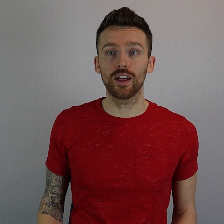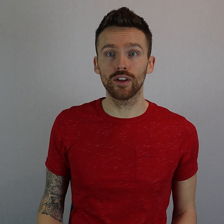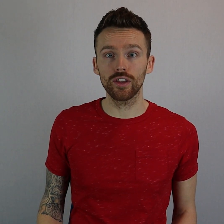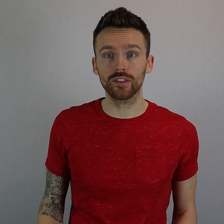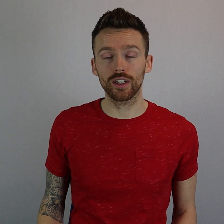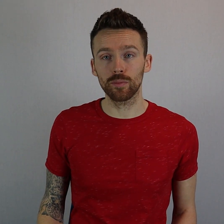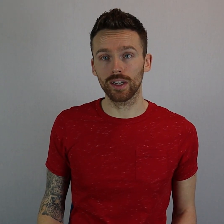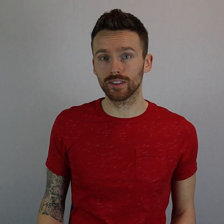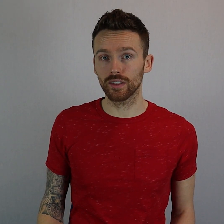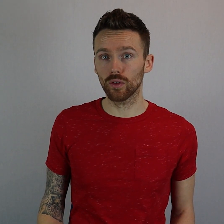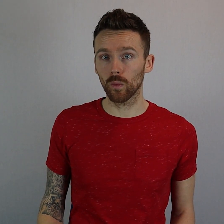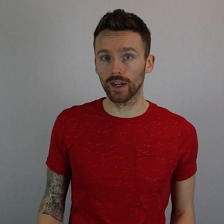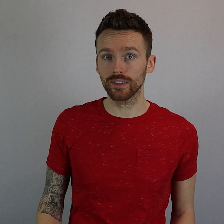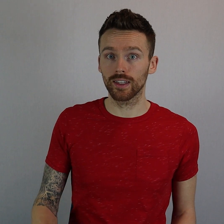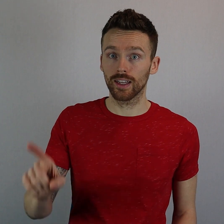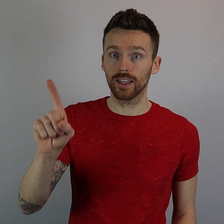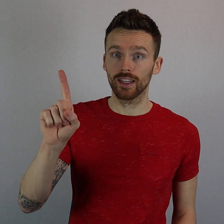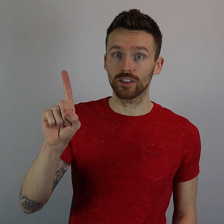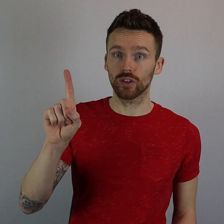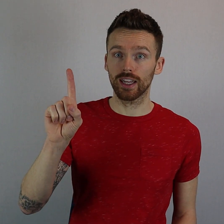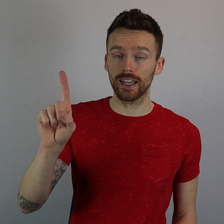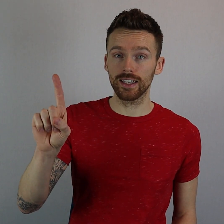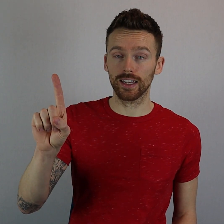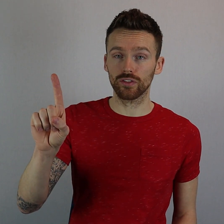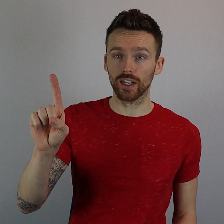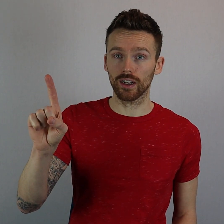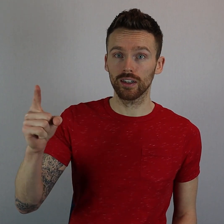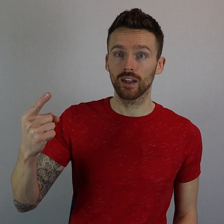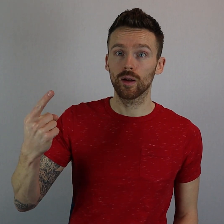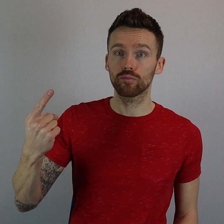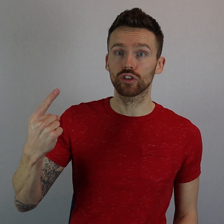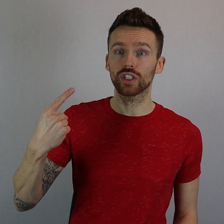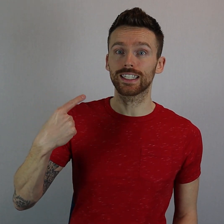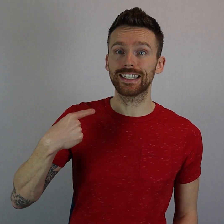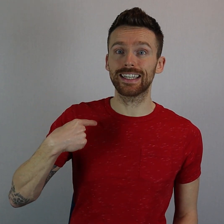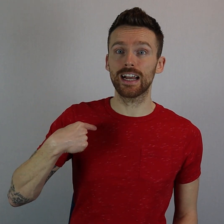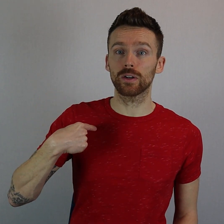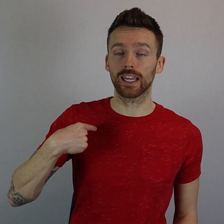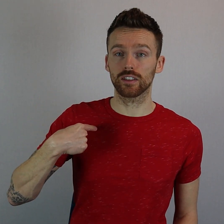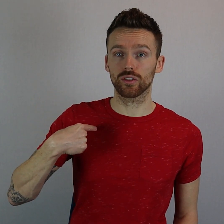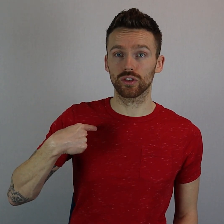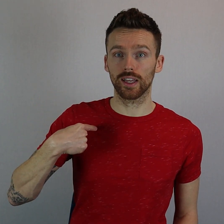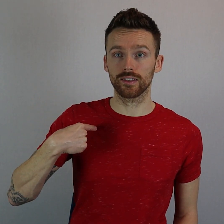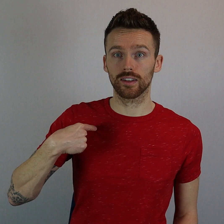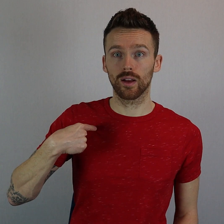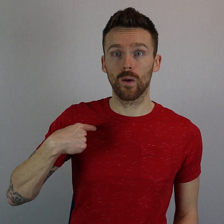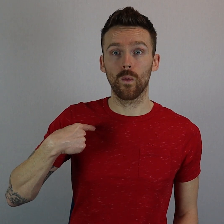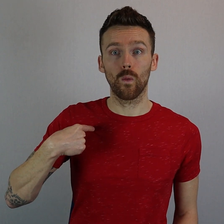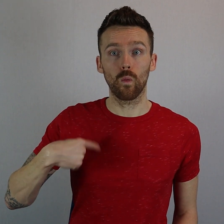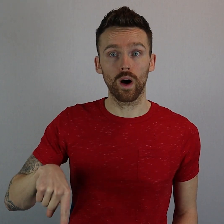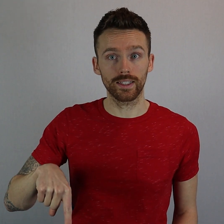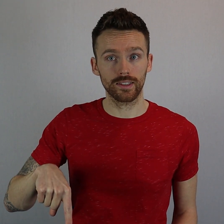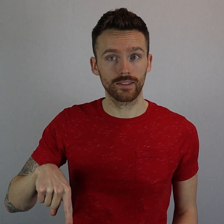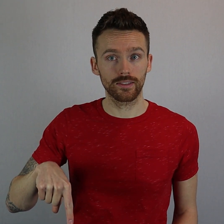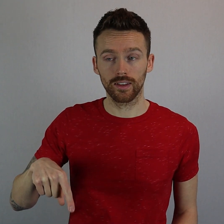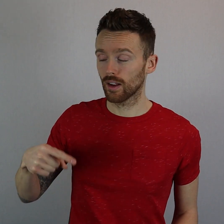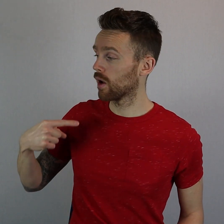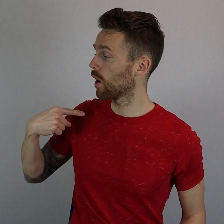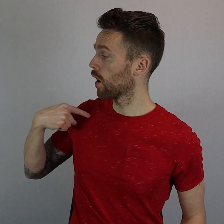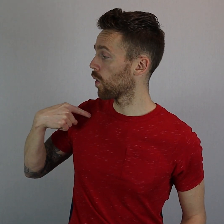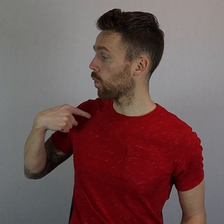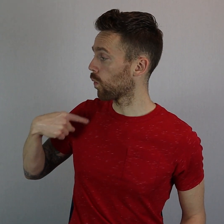Another sign you might see for white is your index finger brushing down against your chest. White.